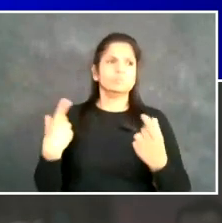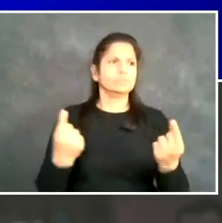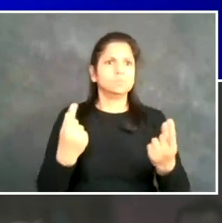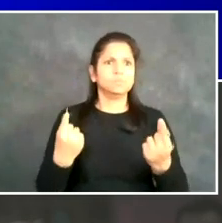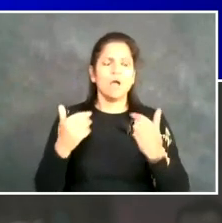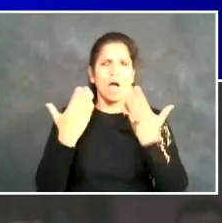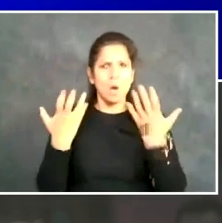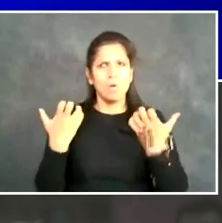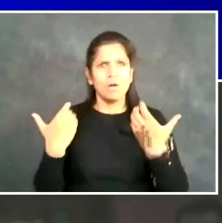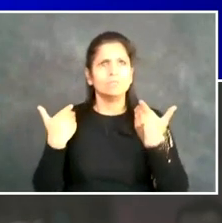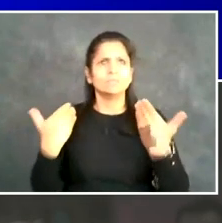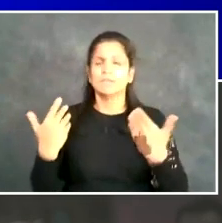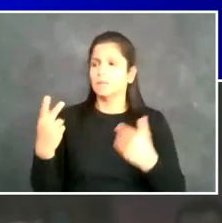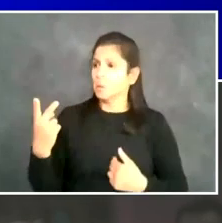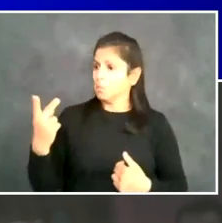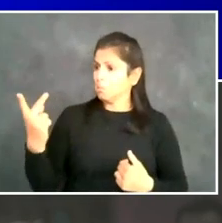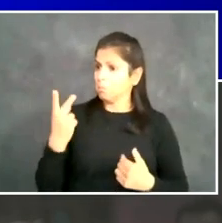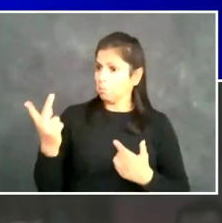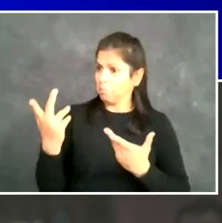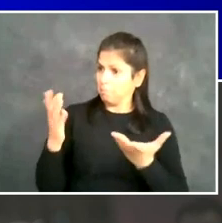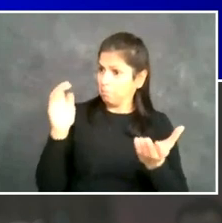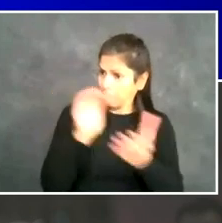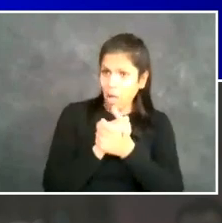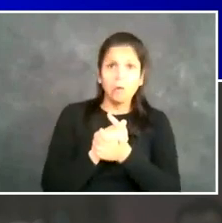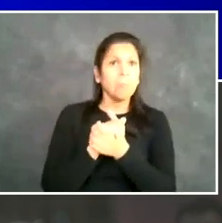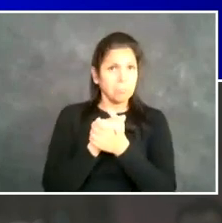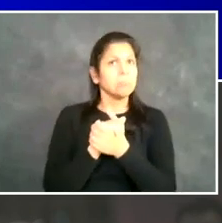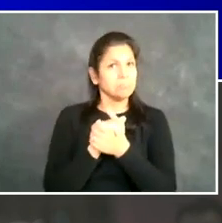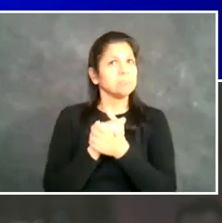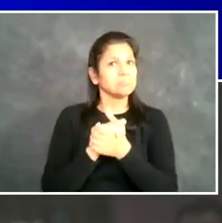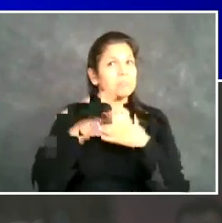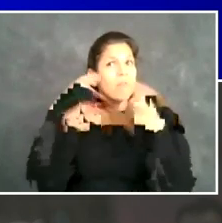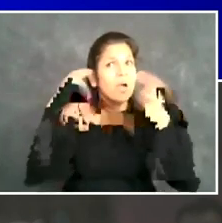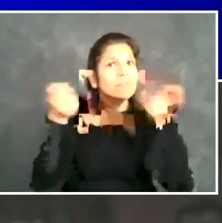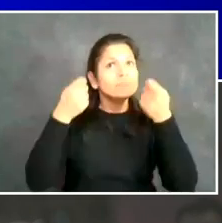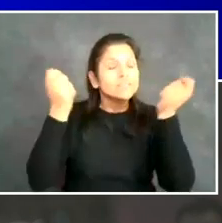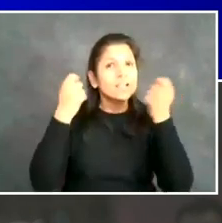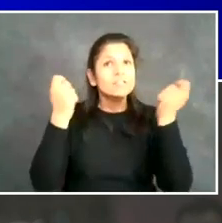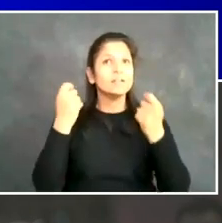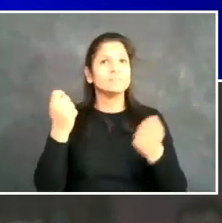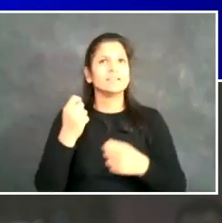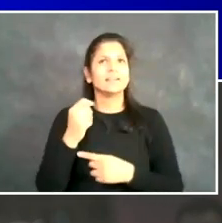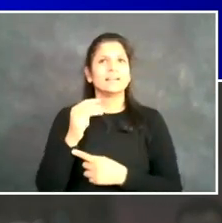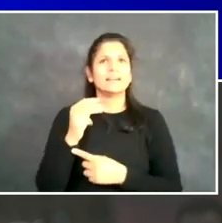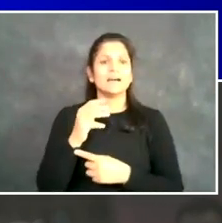ANNIVERSARY ON MAY 14.